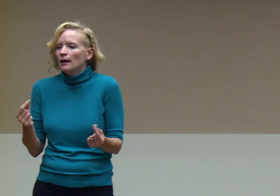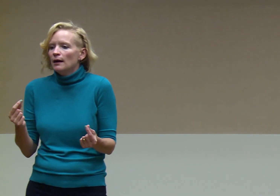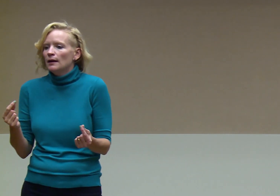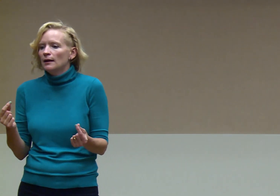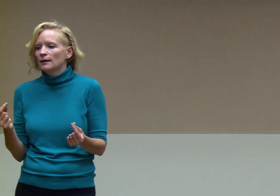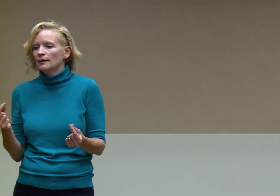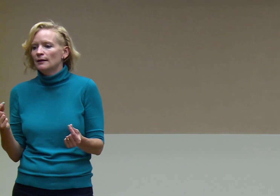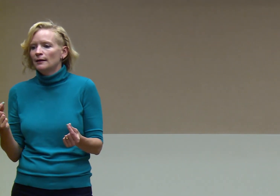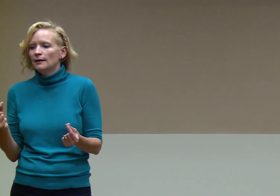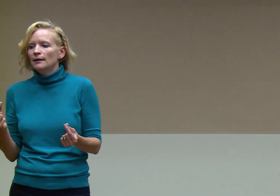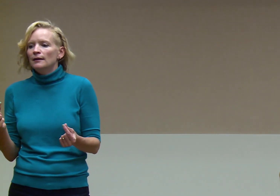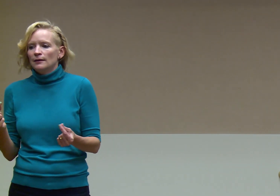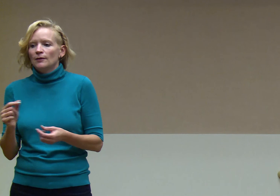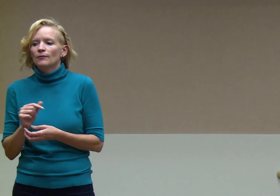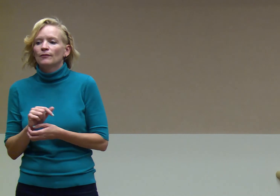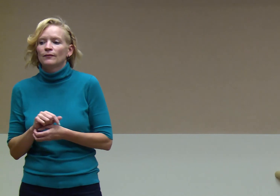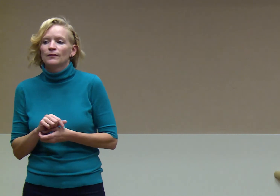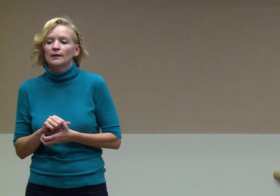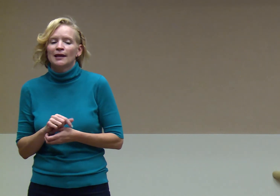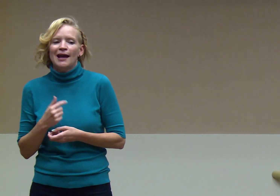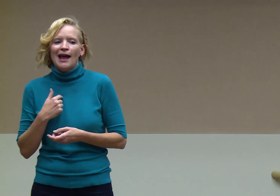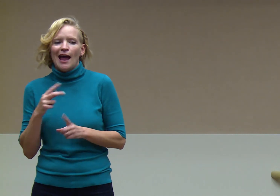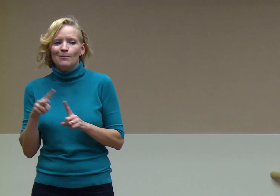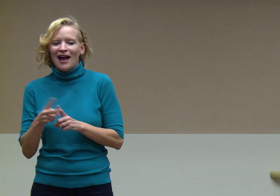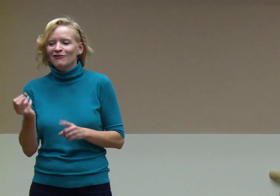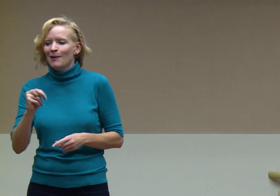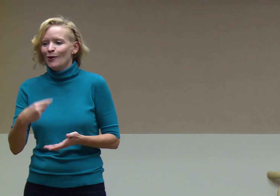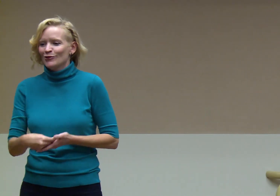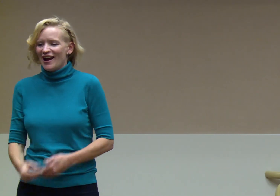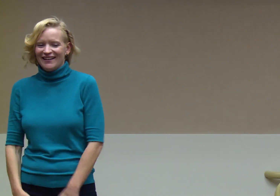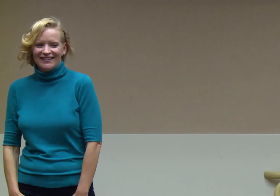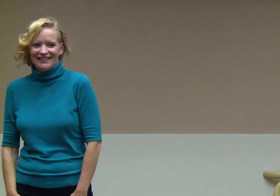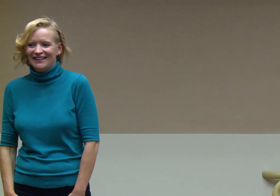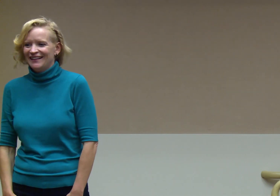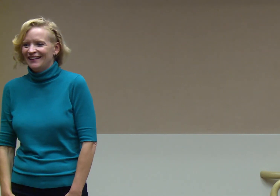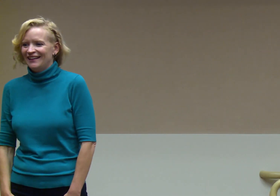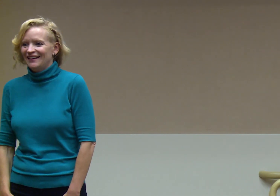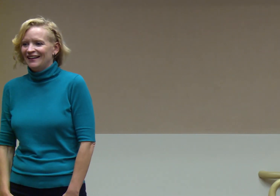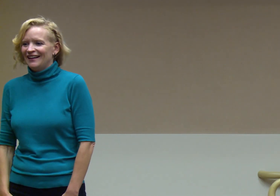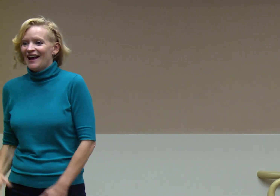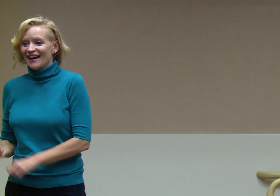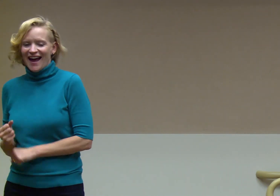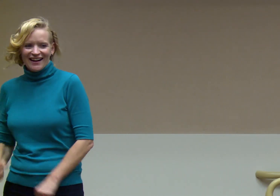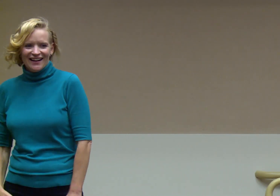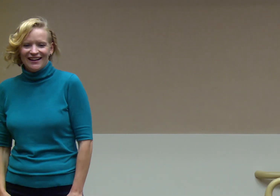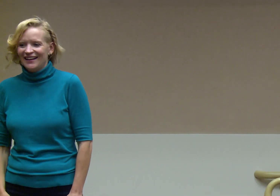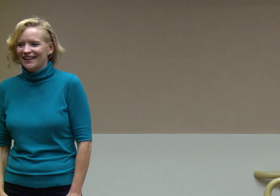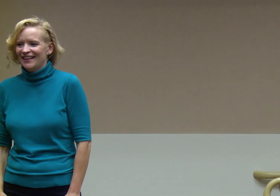and I was wondering, "What do I do?" Oh, and I had applied for my own grant. And I got it.